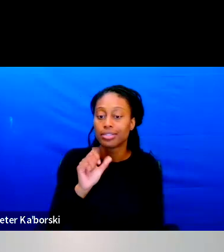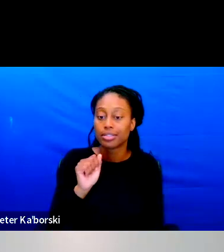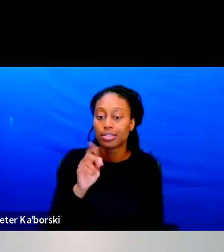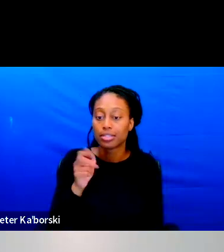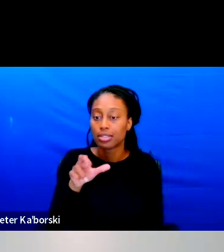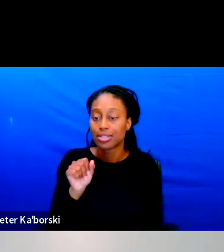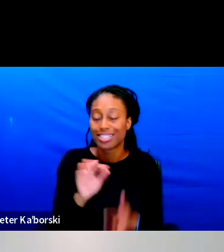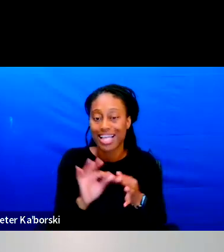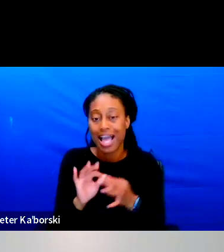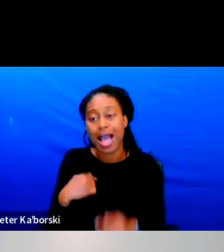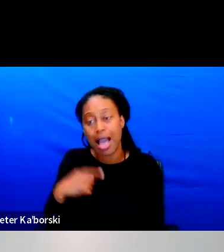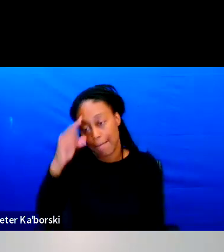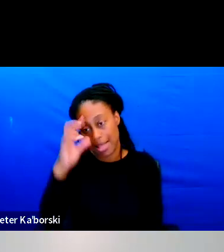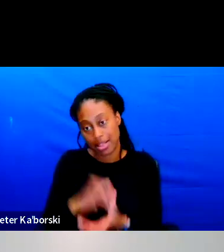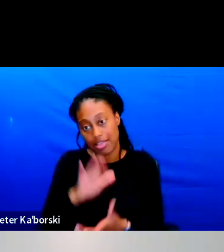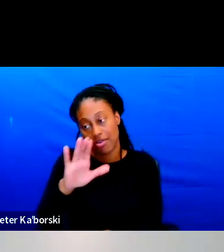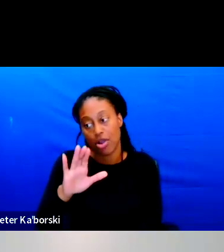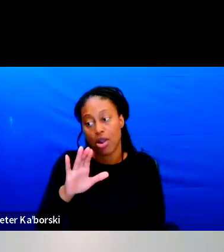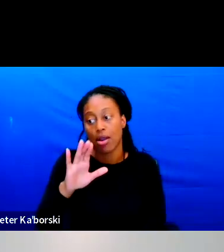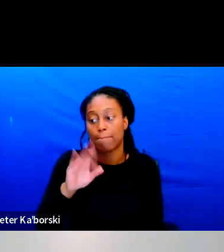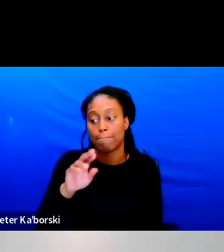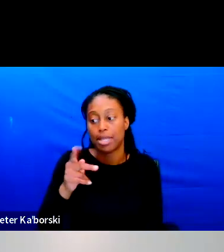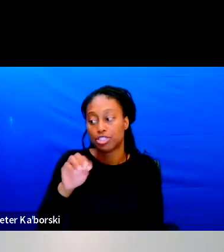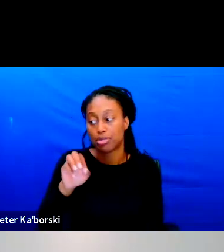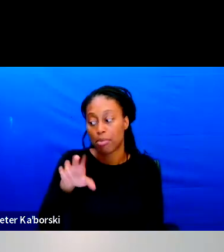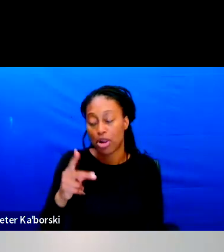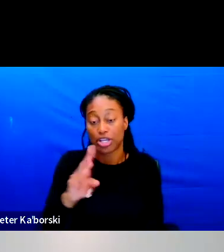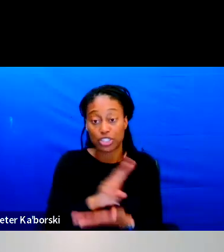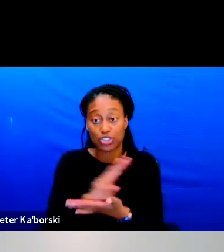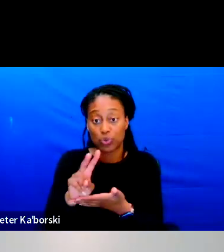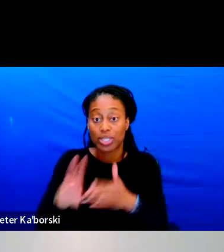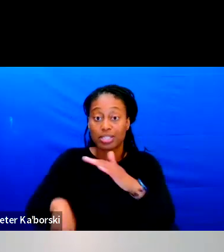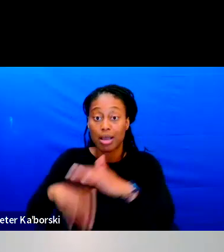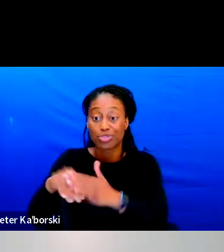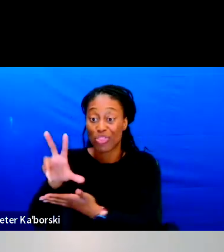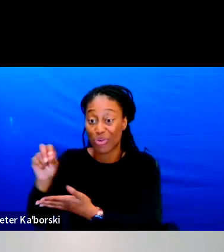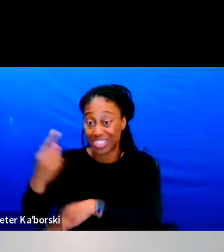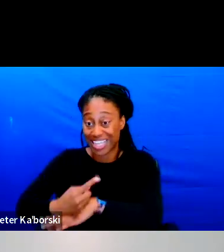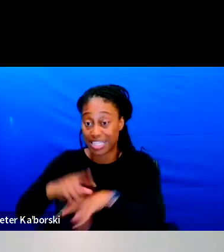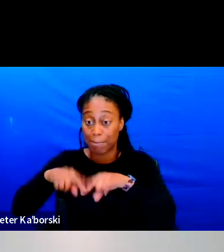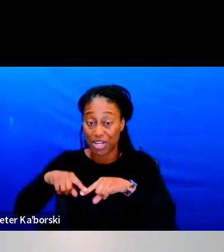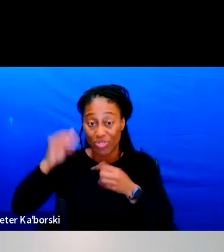Kyle Kleist: I I believe her benchmark is 2 weeks, but to 30 days, depending on like the information given.